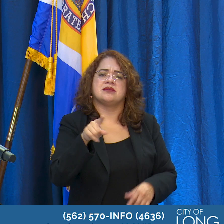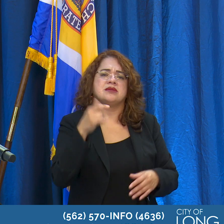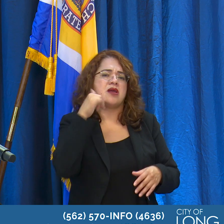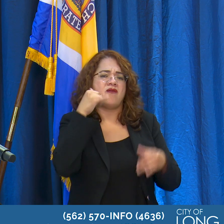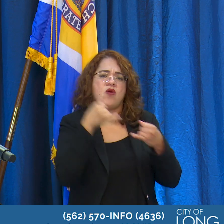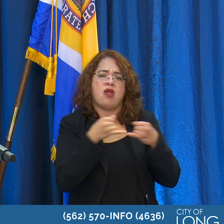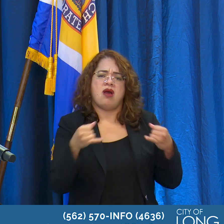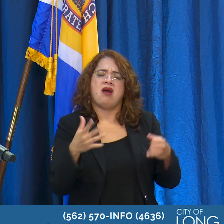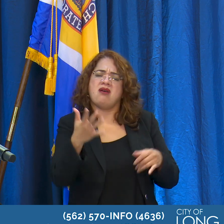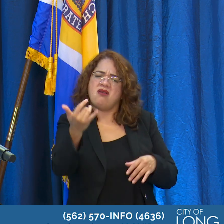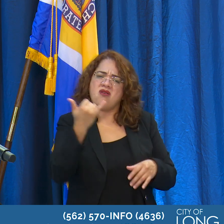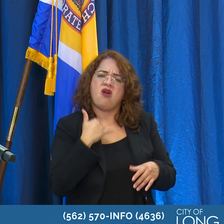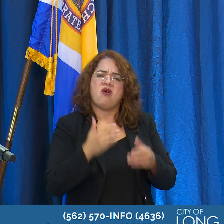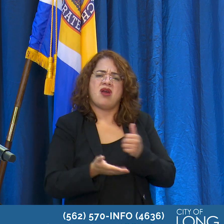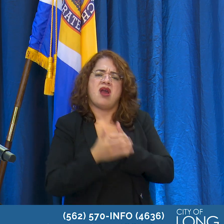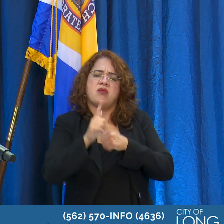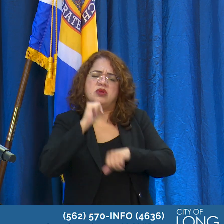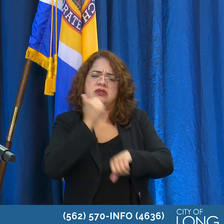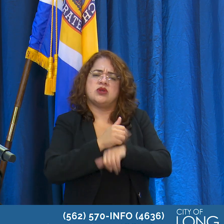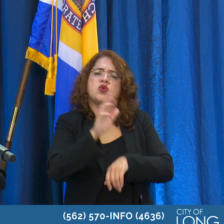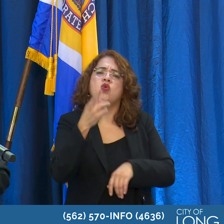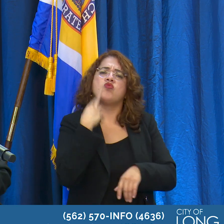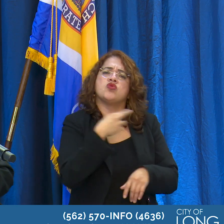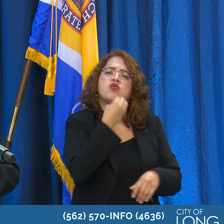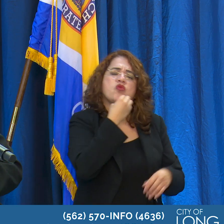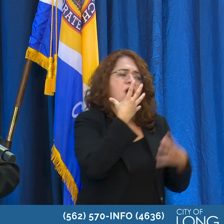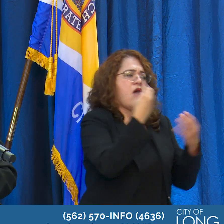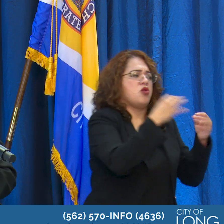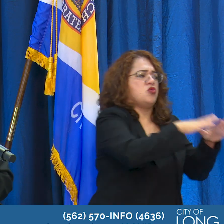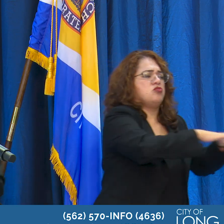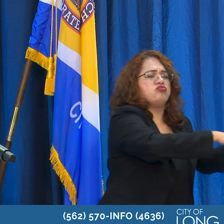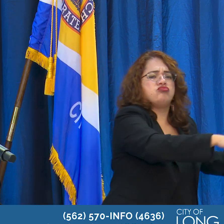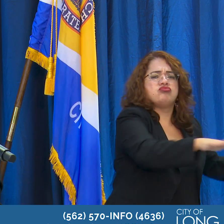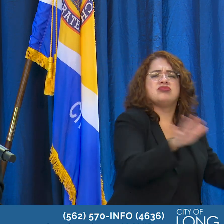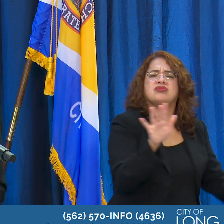getting information and we encourage folks to reach out.